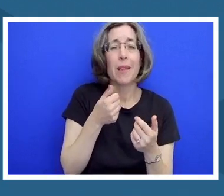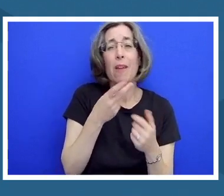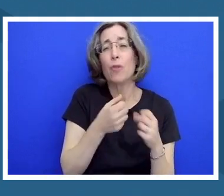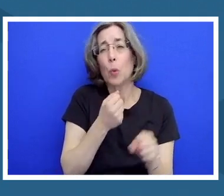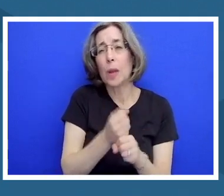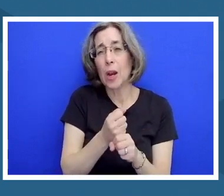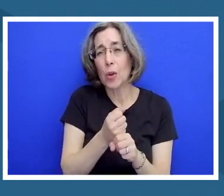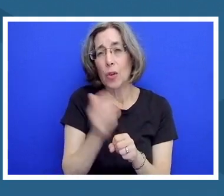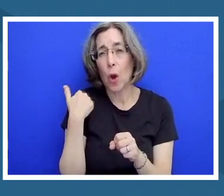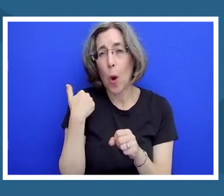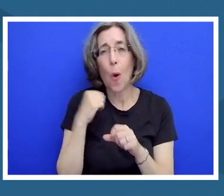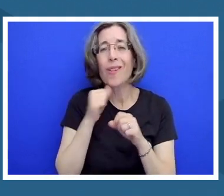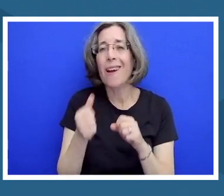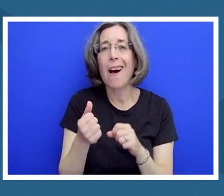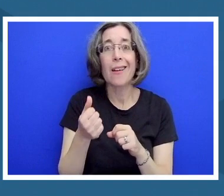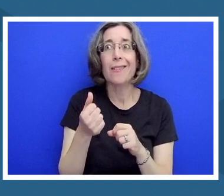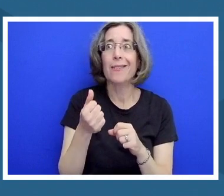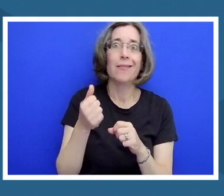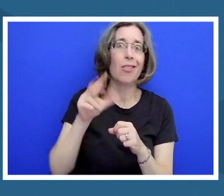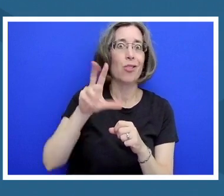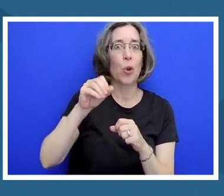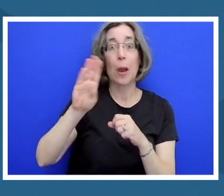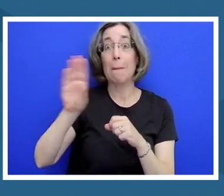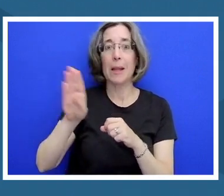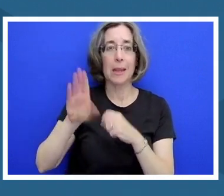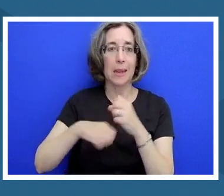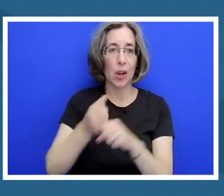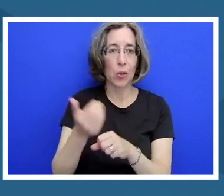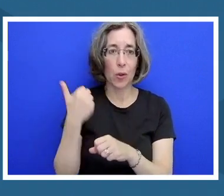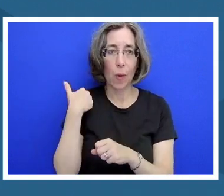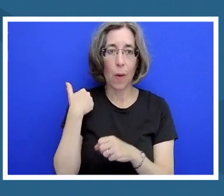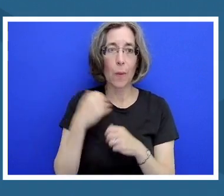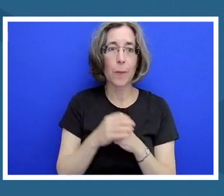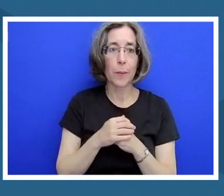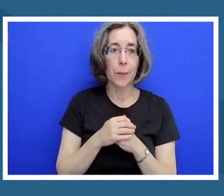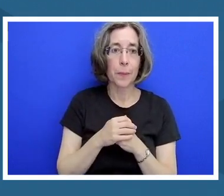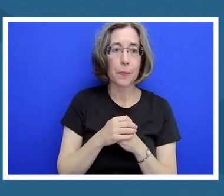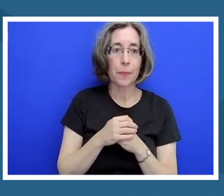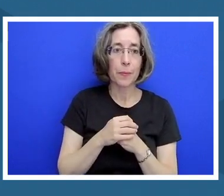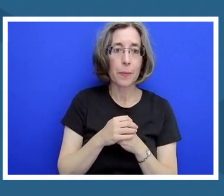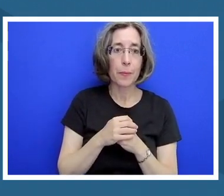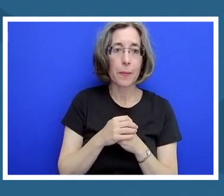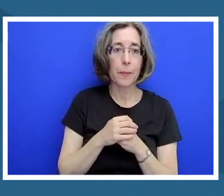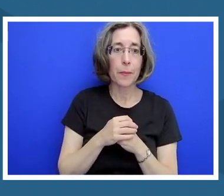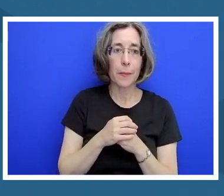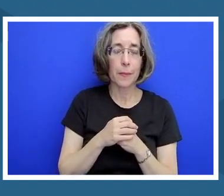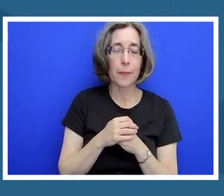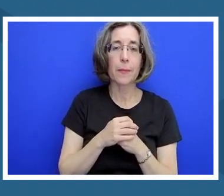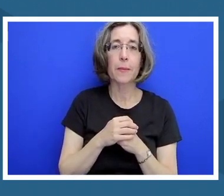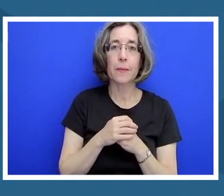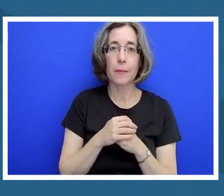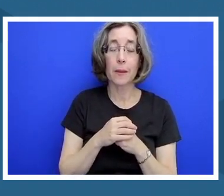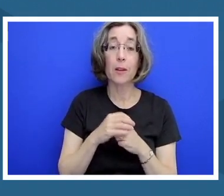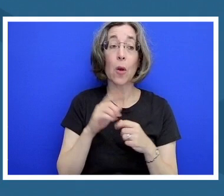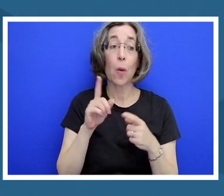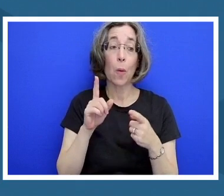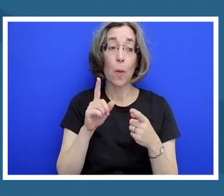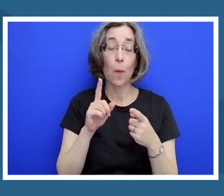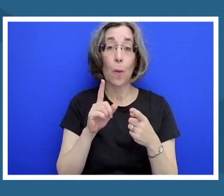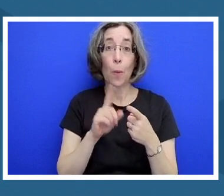you know if there is life in that planet at the time that that like you know went through it i'm pretty sure that that